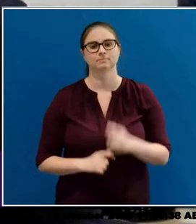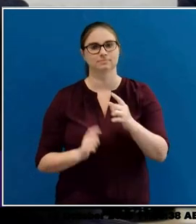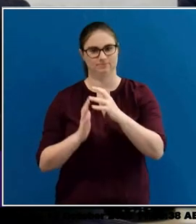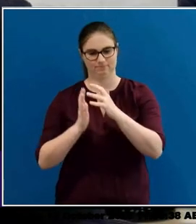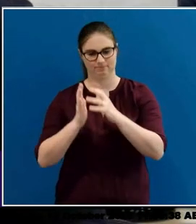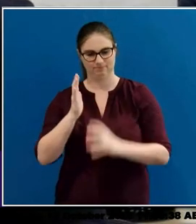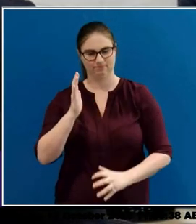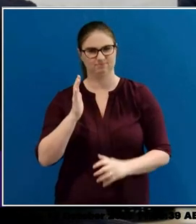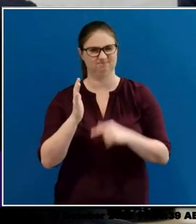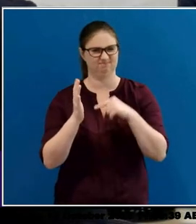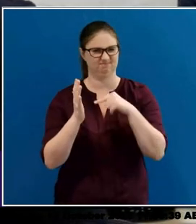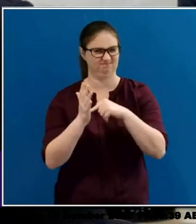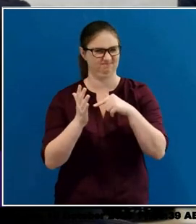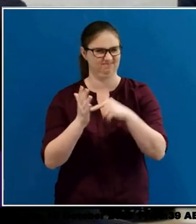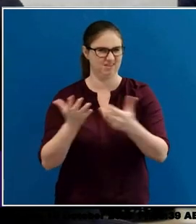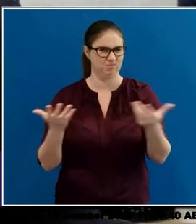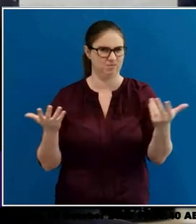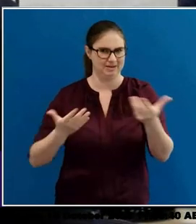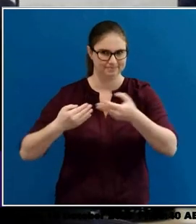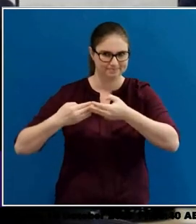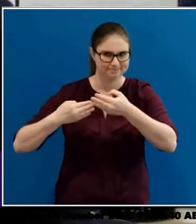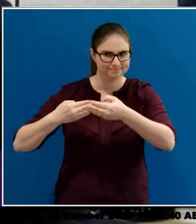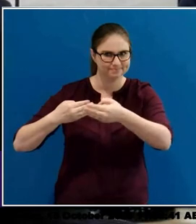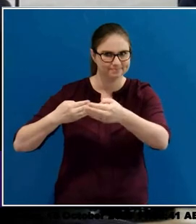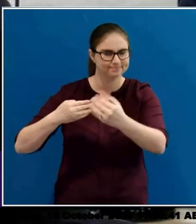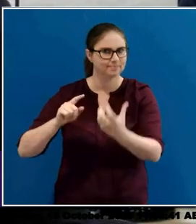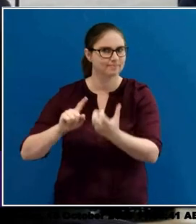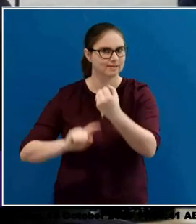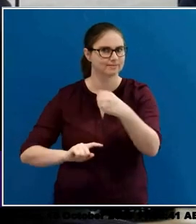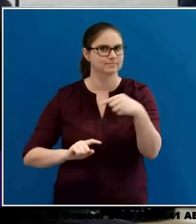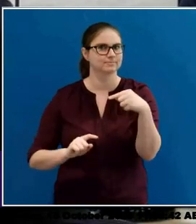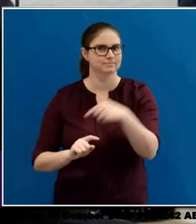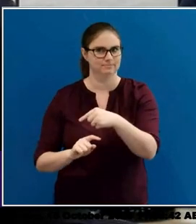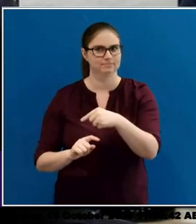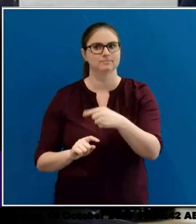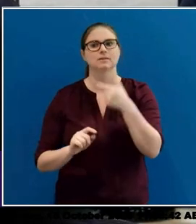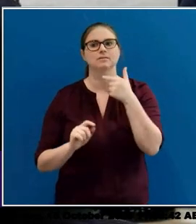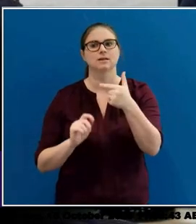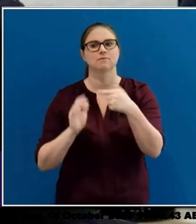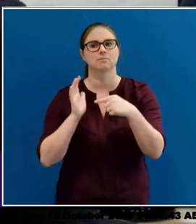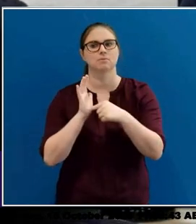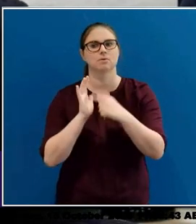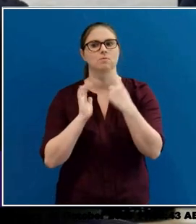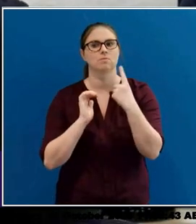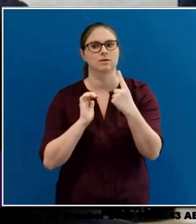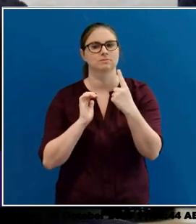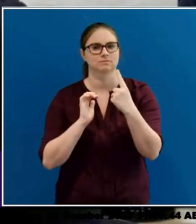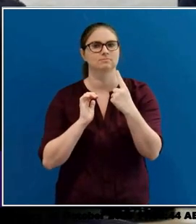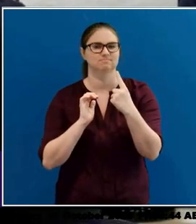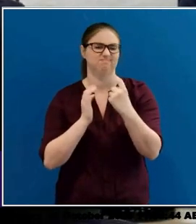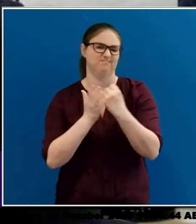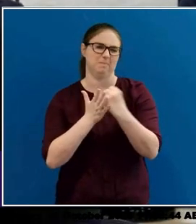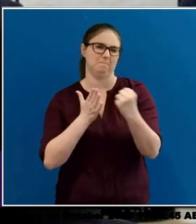thereto as 7.164.1 through to 7.164.4.